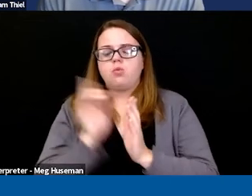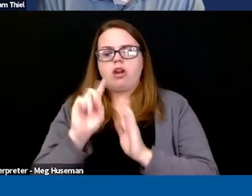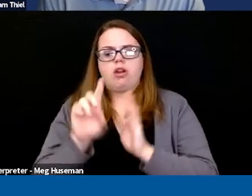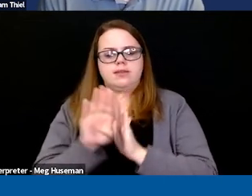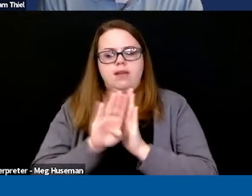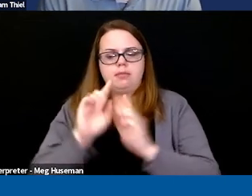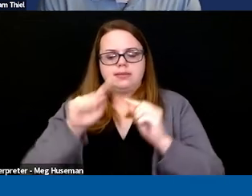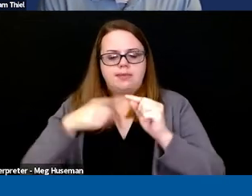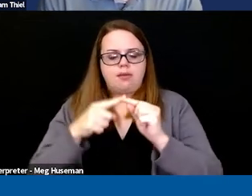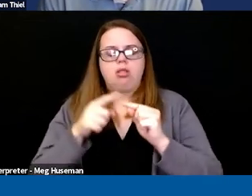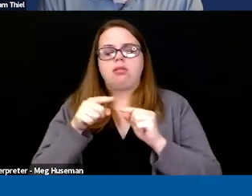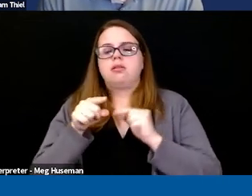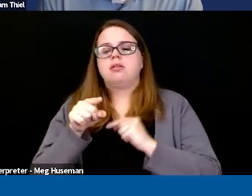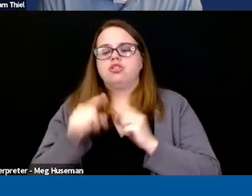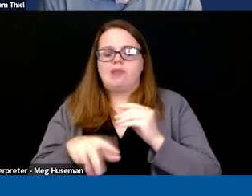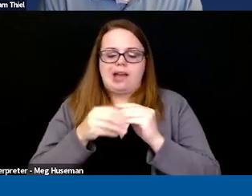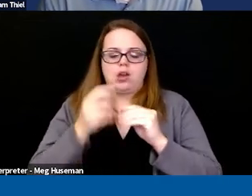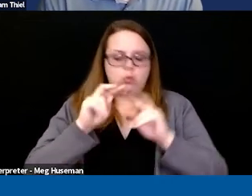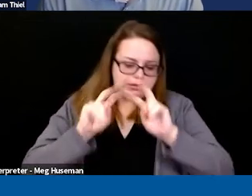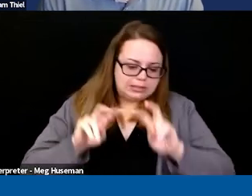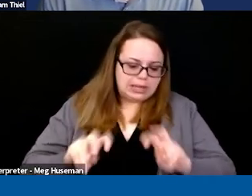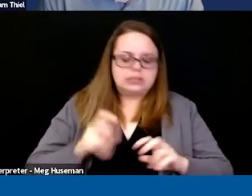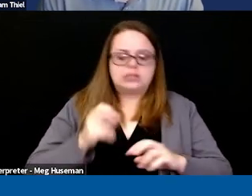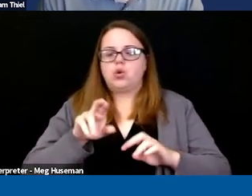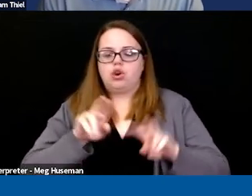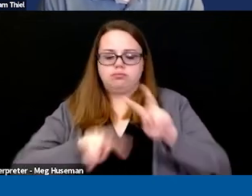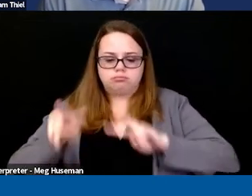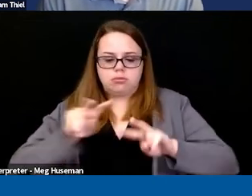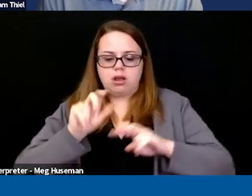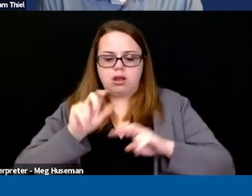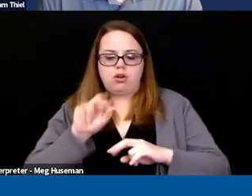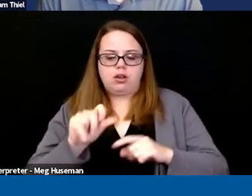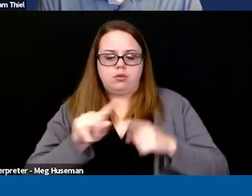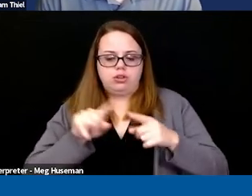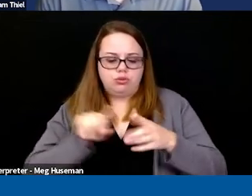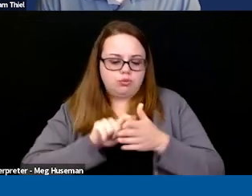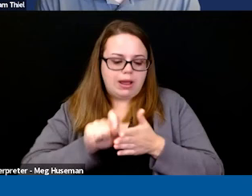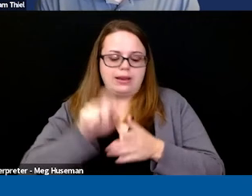do you add or assess for ARIA? When writing the HTML, in design?"